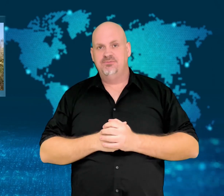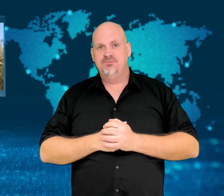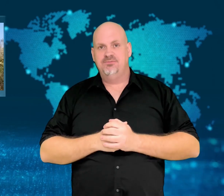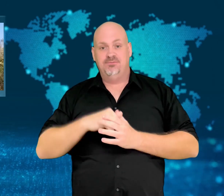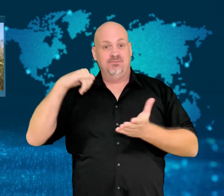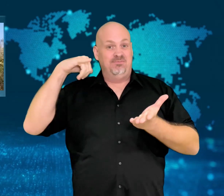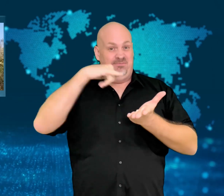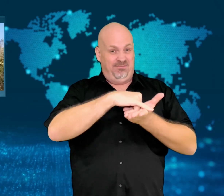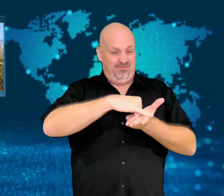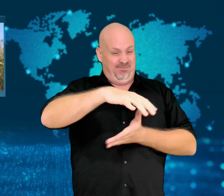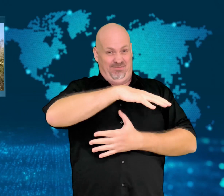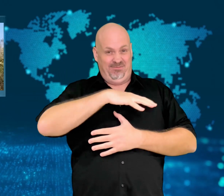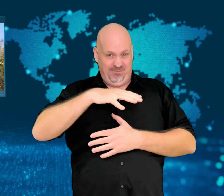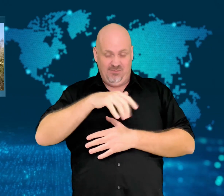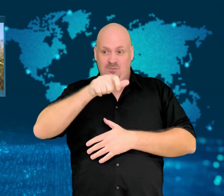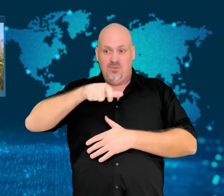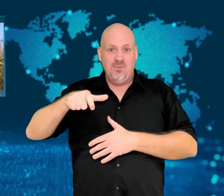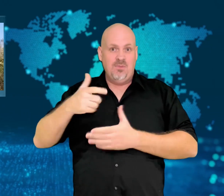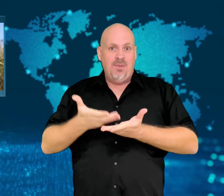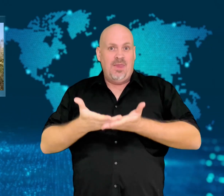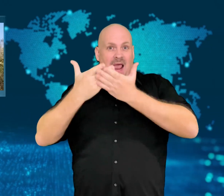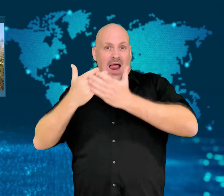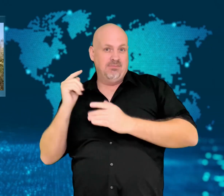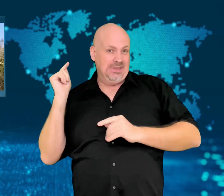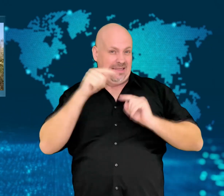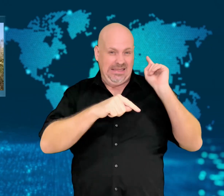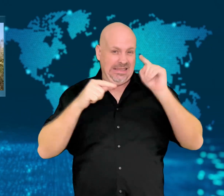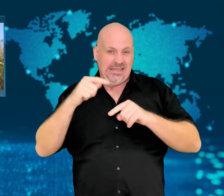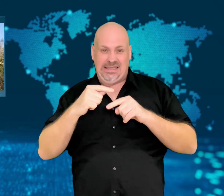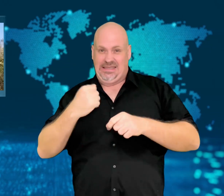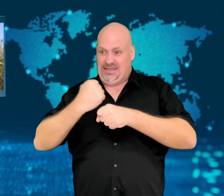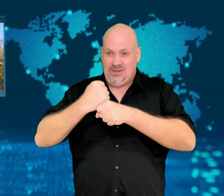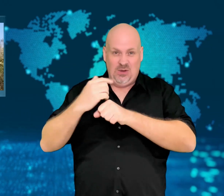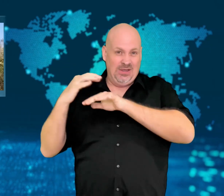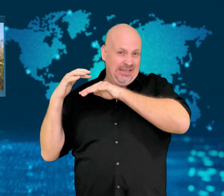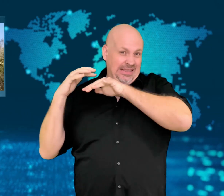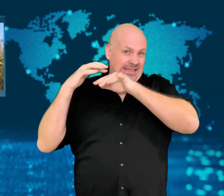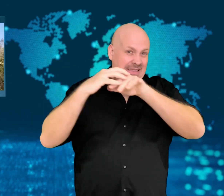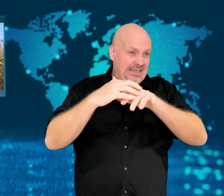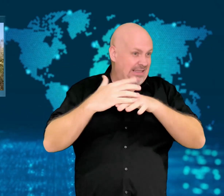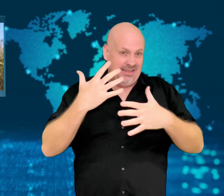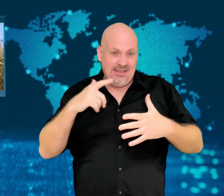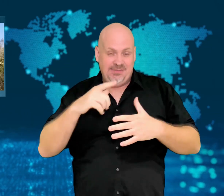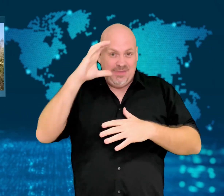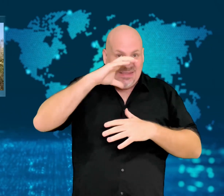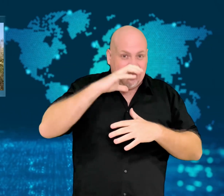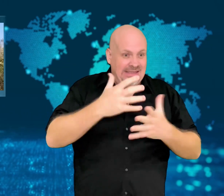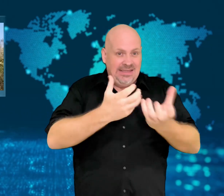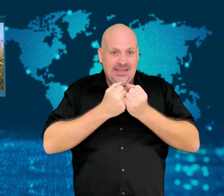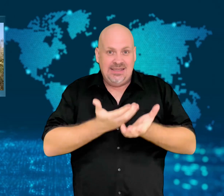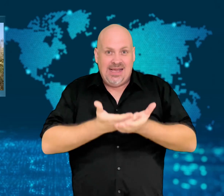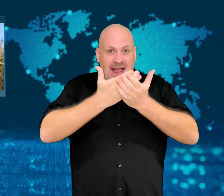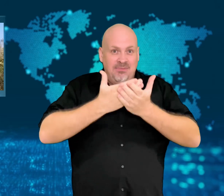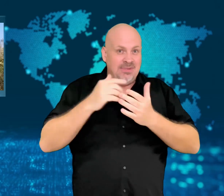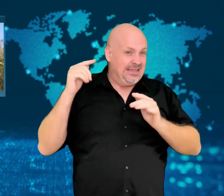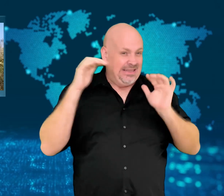Authorities and rescue teams rushed to the crash site to conduct a search